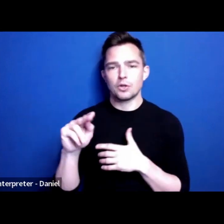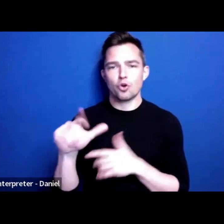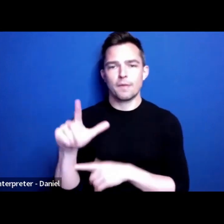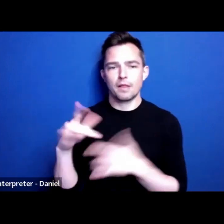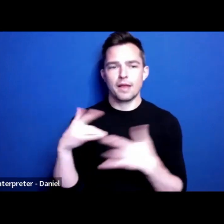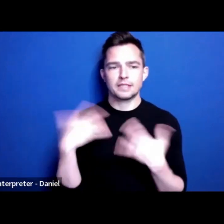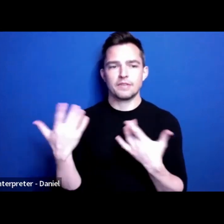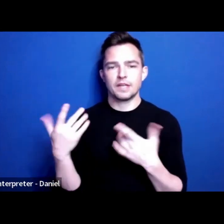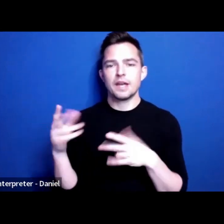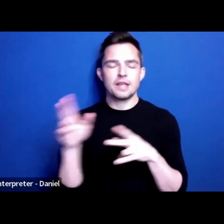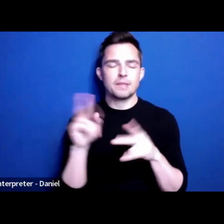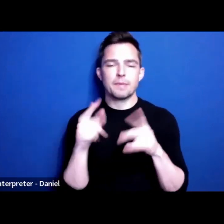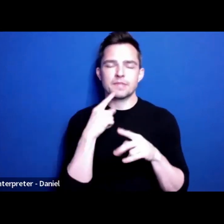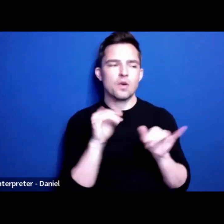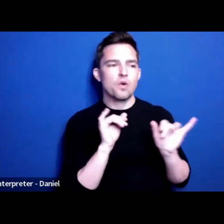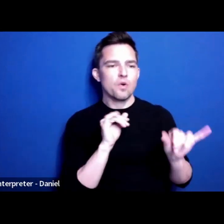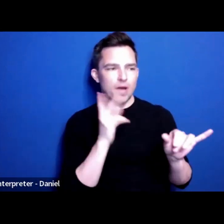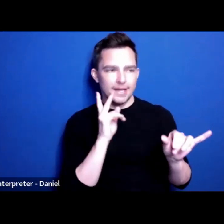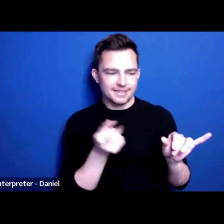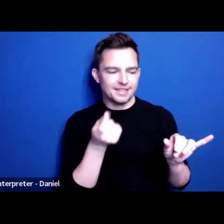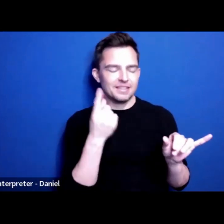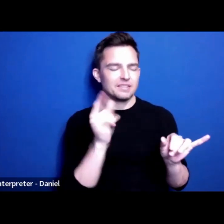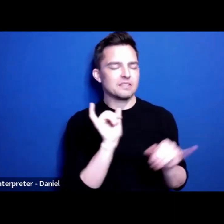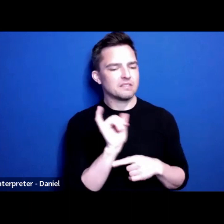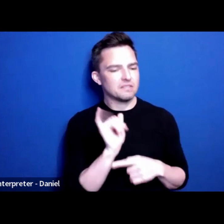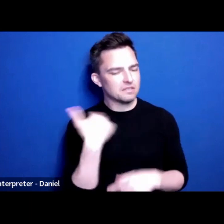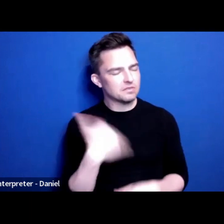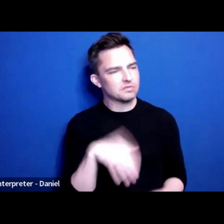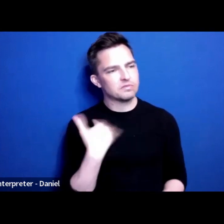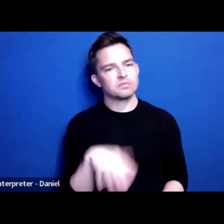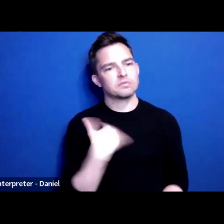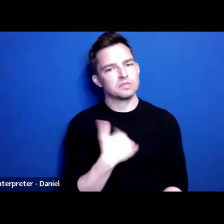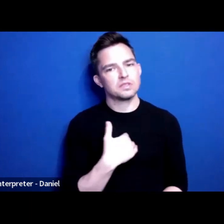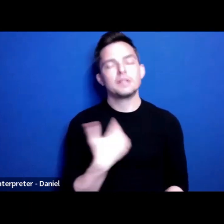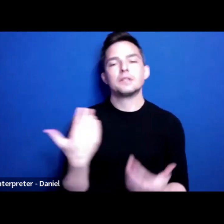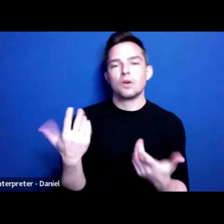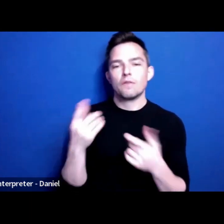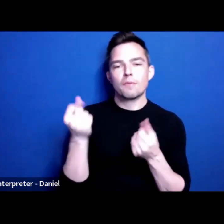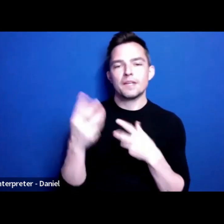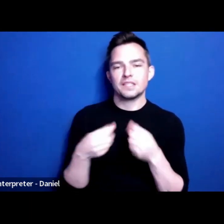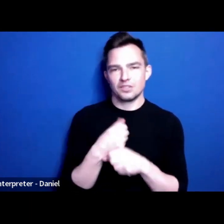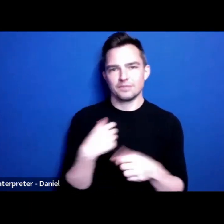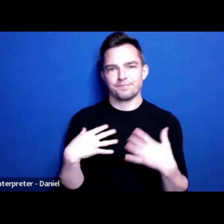see, I get it now. You know. So for years, you know, I struggle